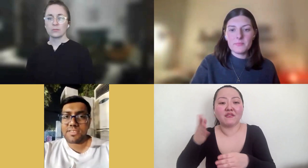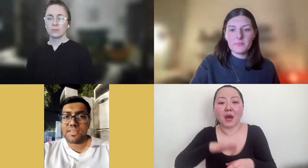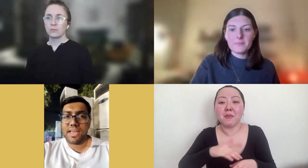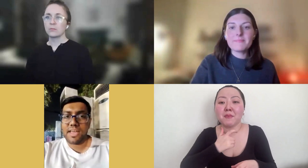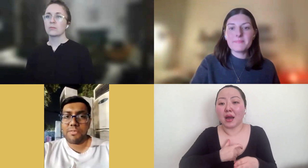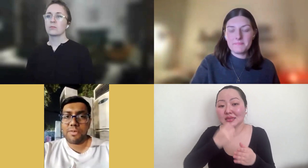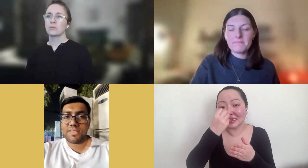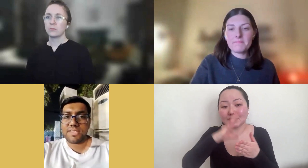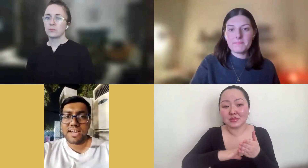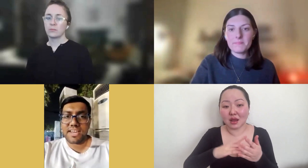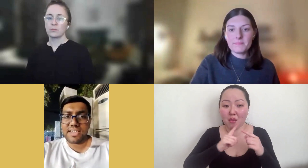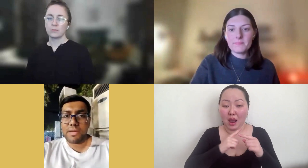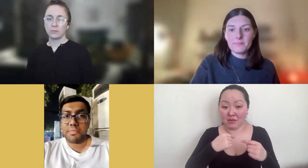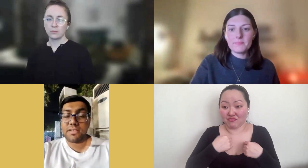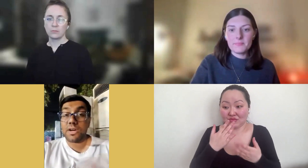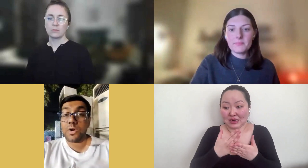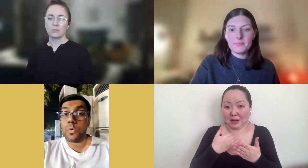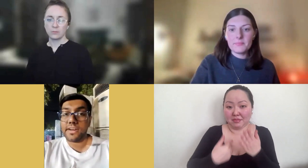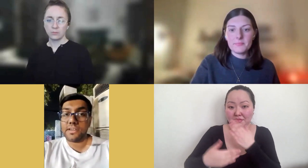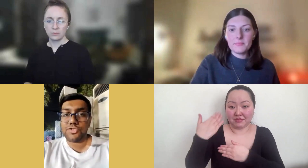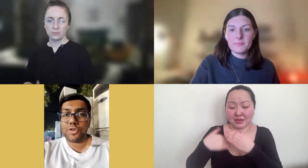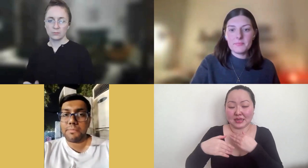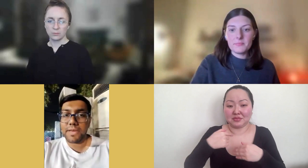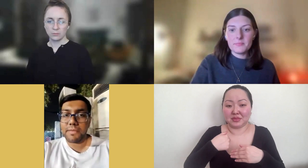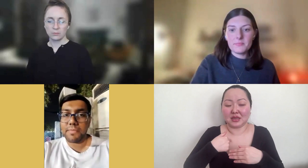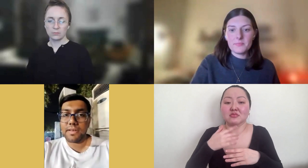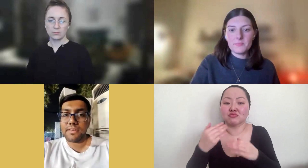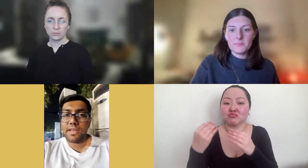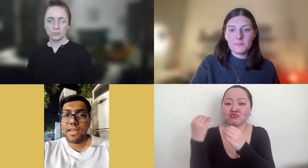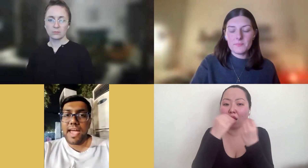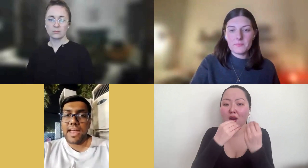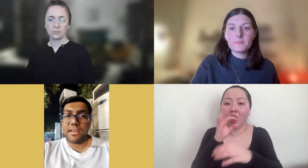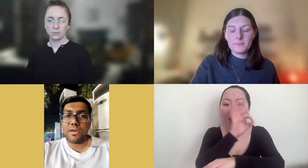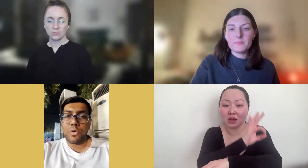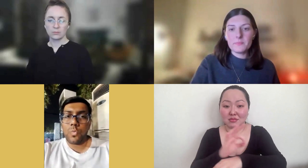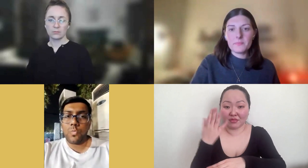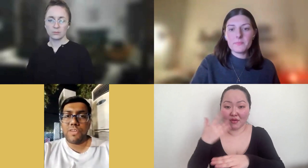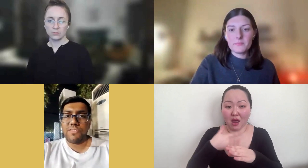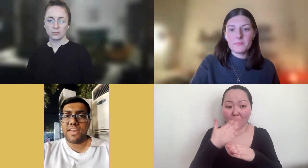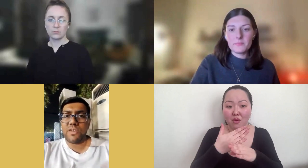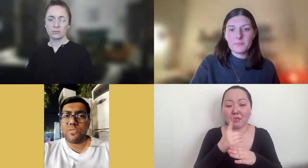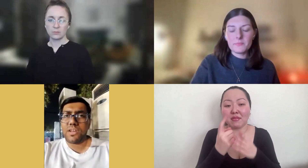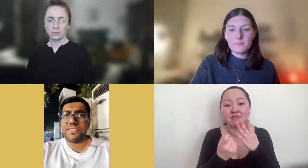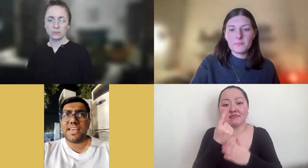while I was studying architecture my mother acquired visual impairment. We were in one of